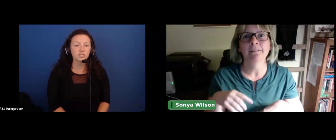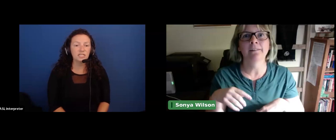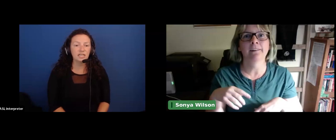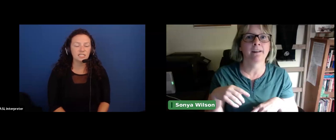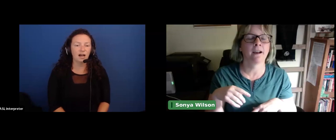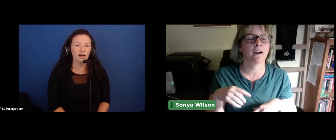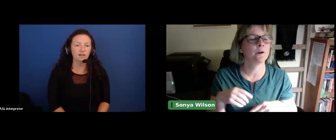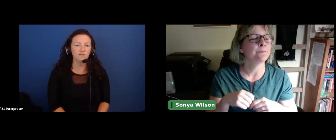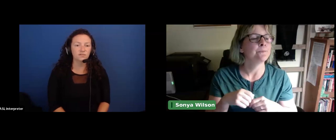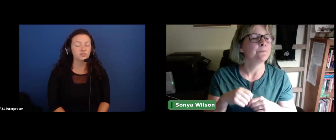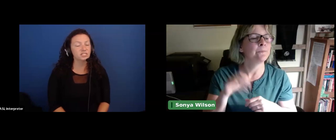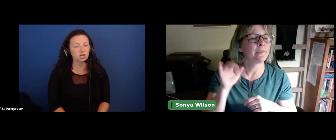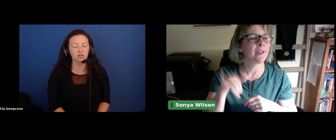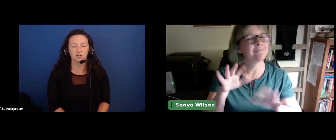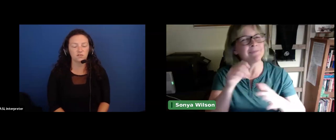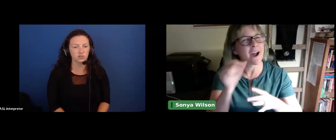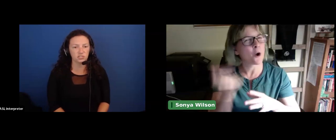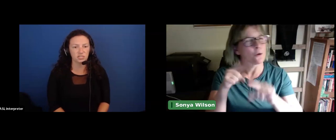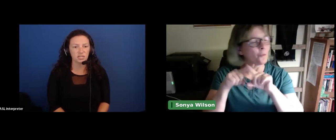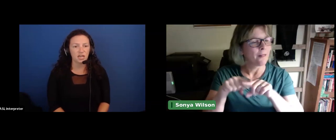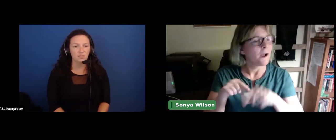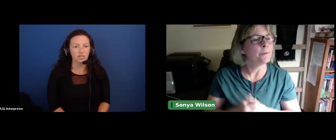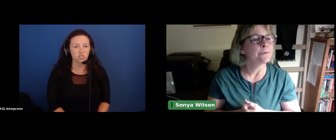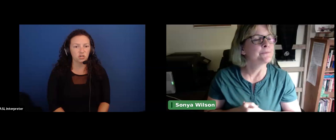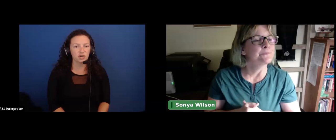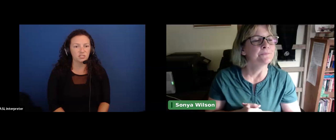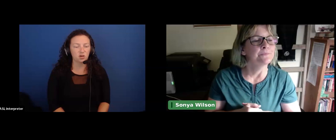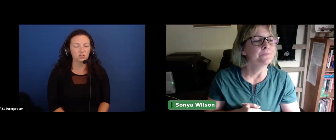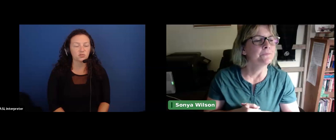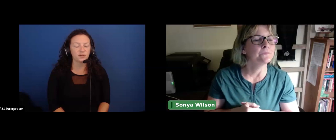You really need to have, you need to talk it out first and make sure it's all agreed